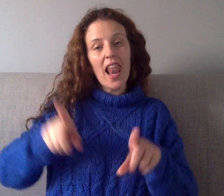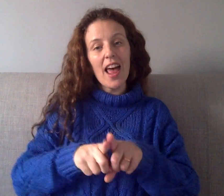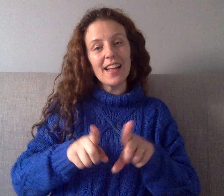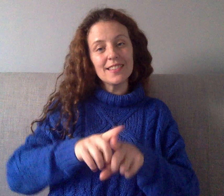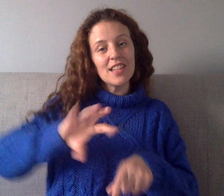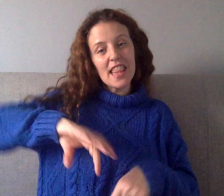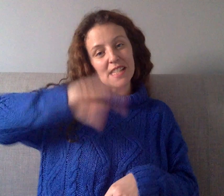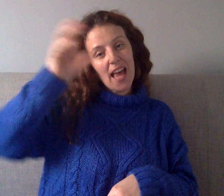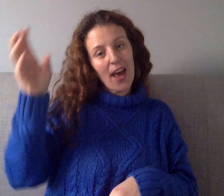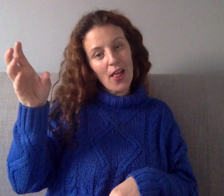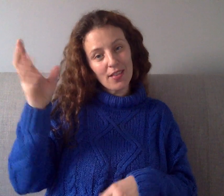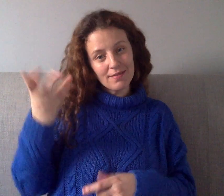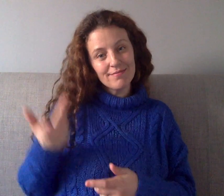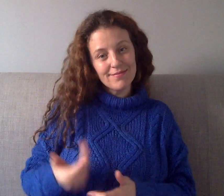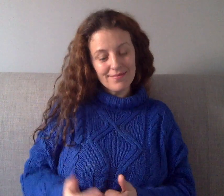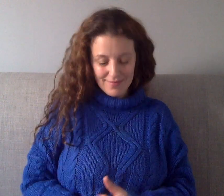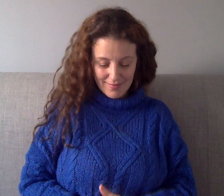Like the tail.